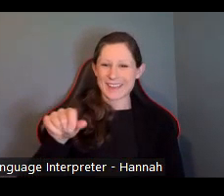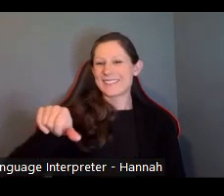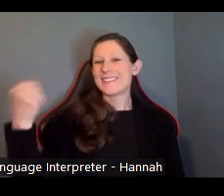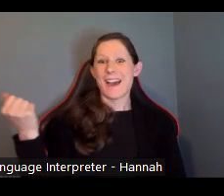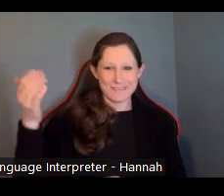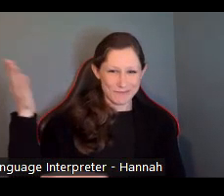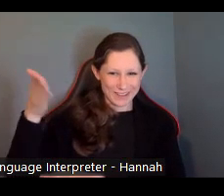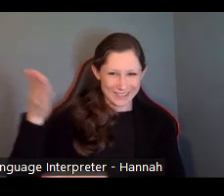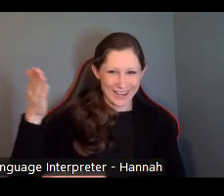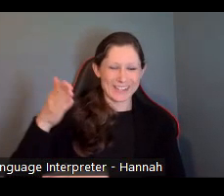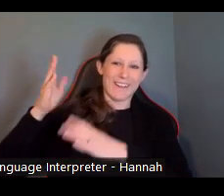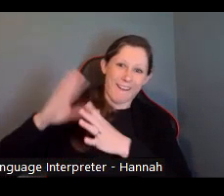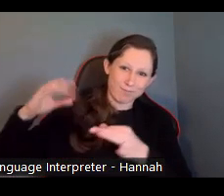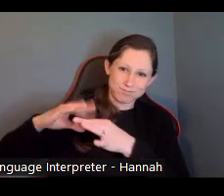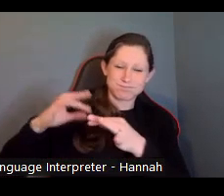We would love to have you back.